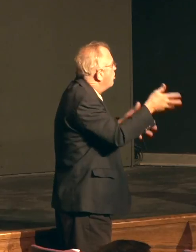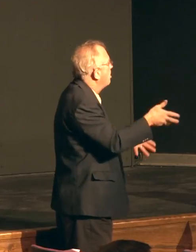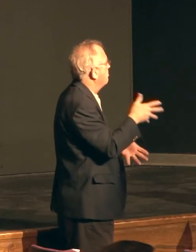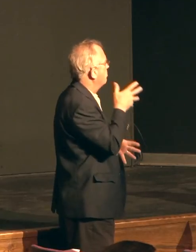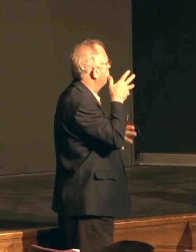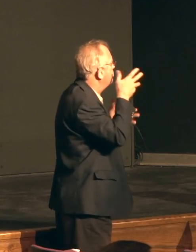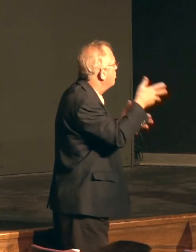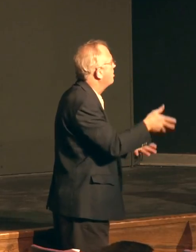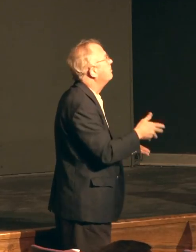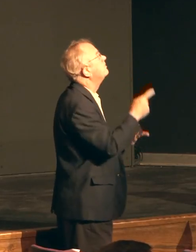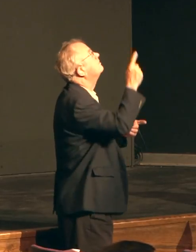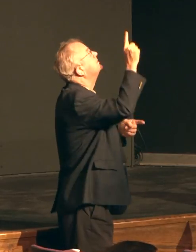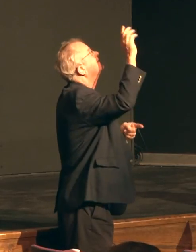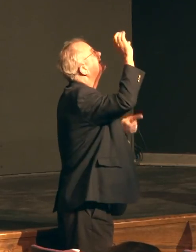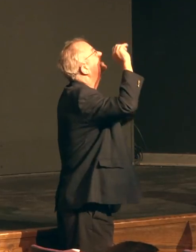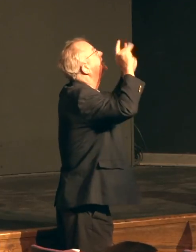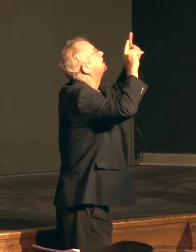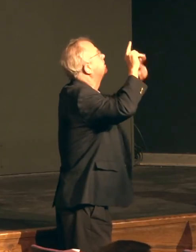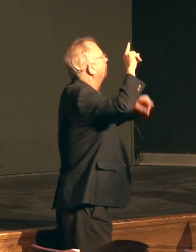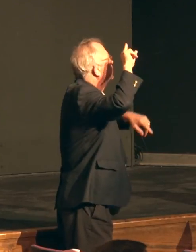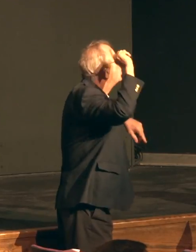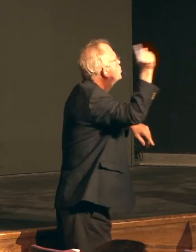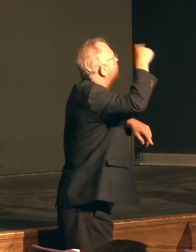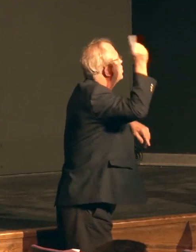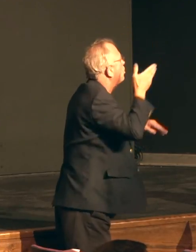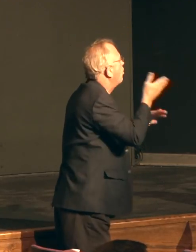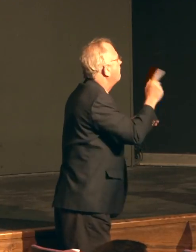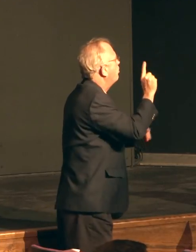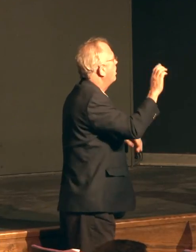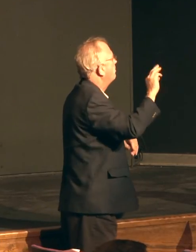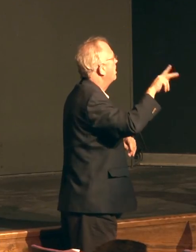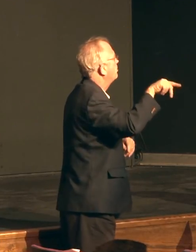once I was hit with that, I was very sick and I